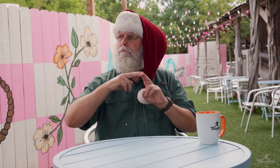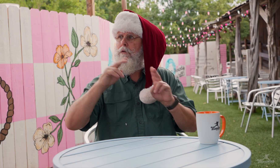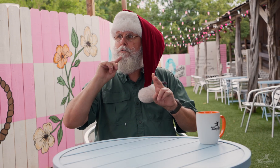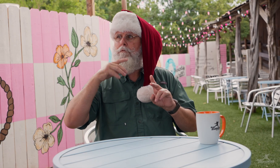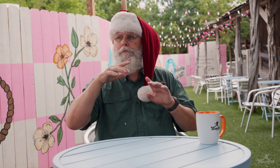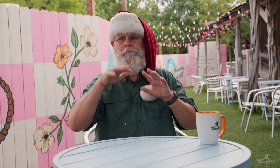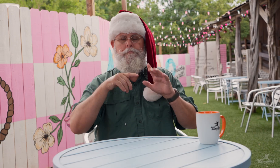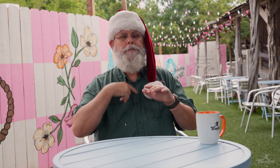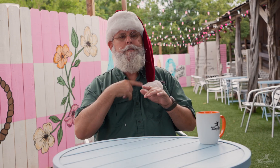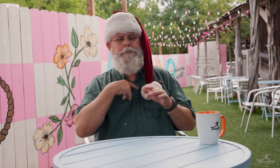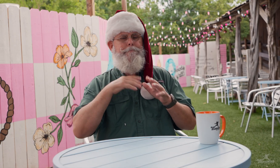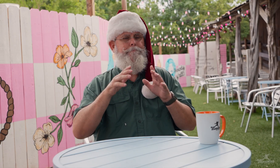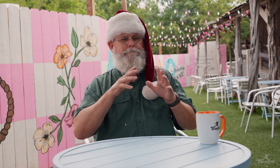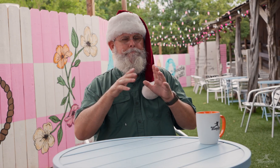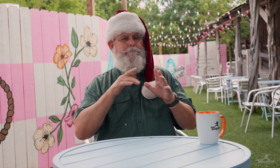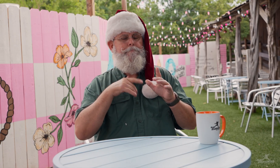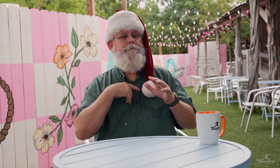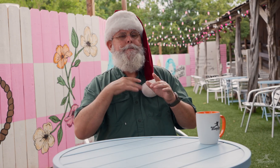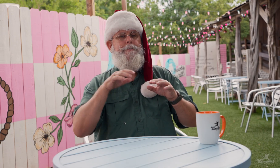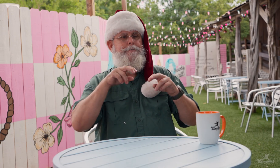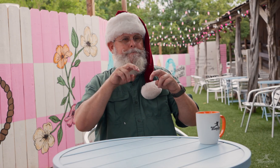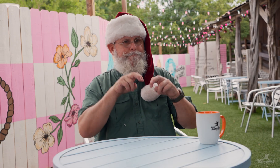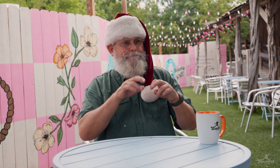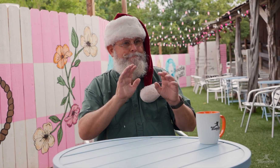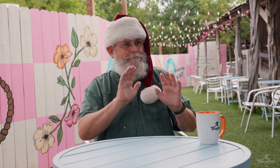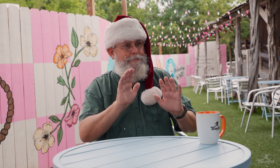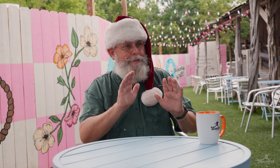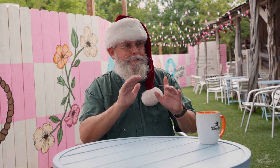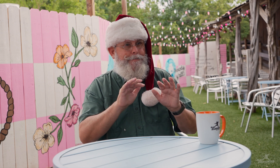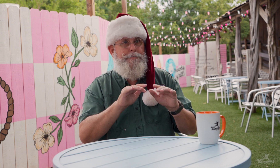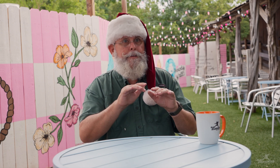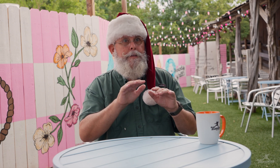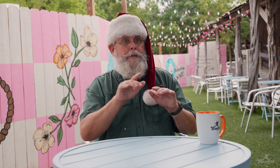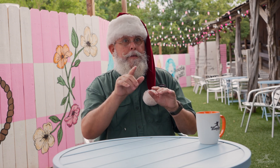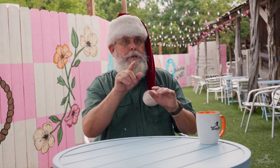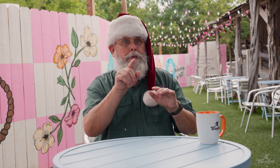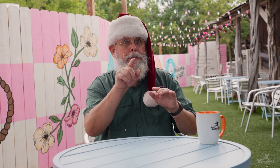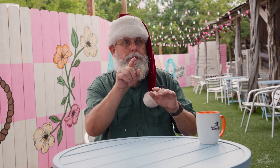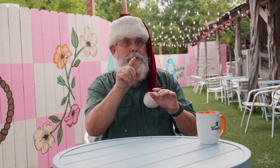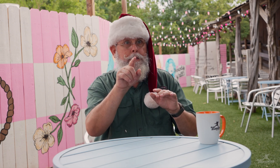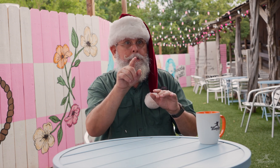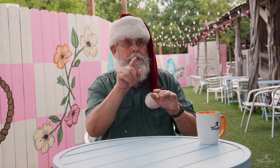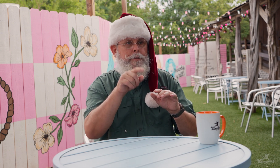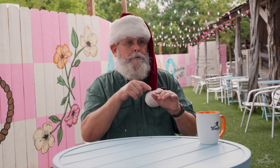He was difficult to understand While we interacted, he pointed to my beard